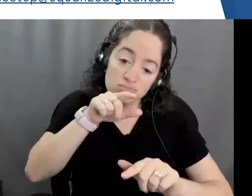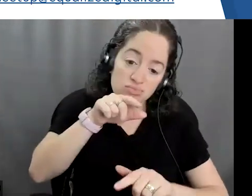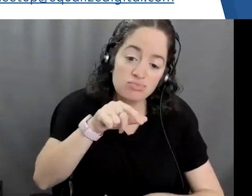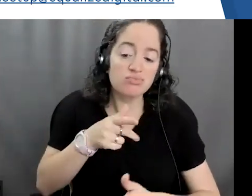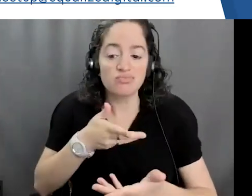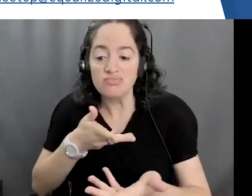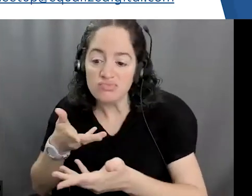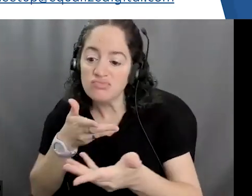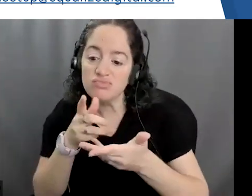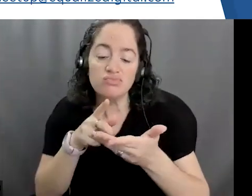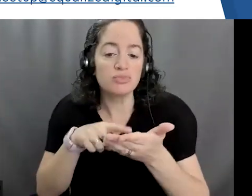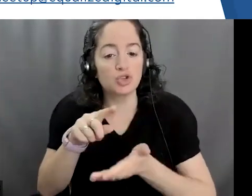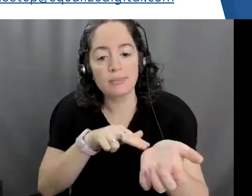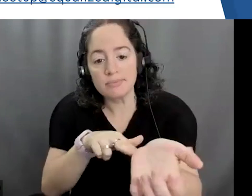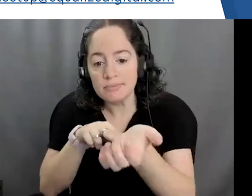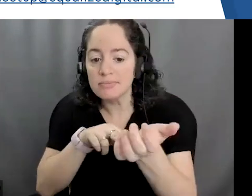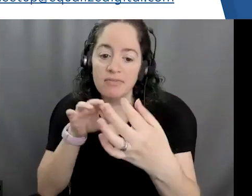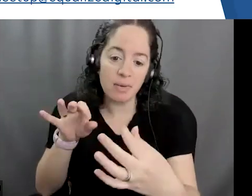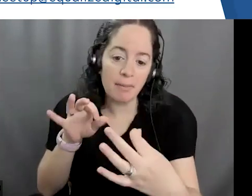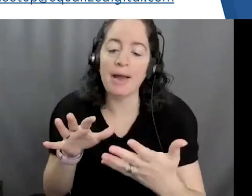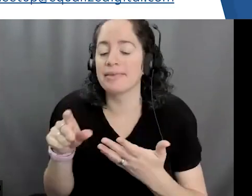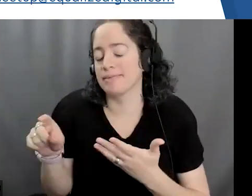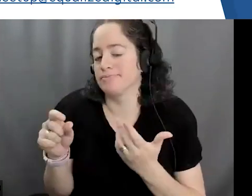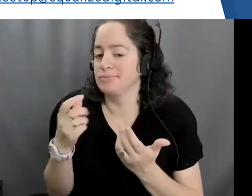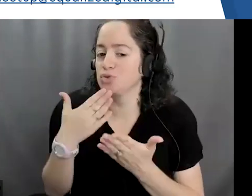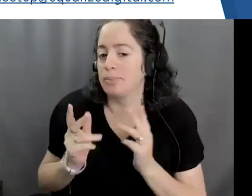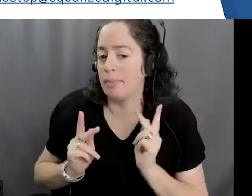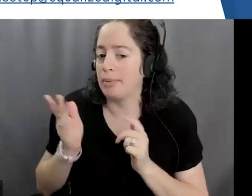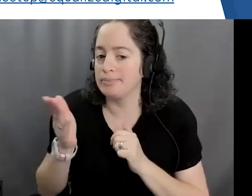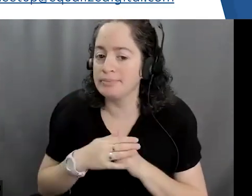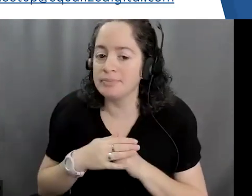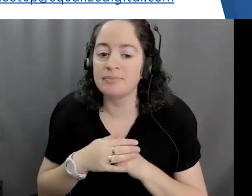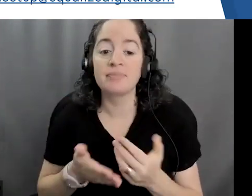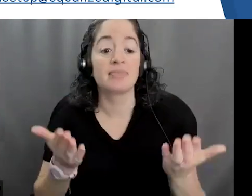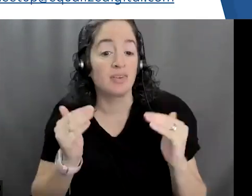It's a good community. Everyone always asks, "Is this meetup being recorded?"